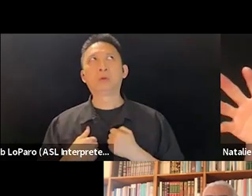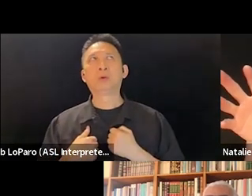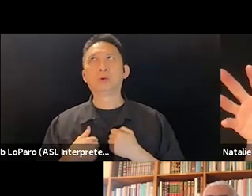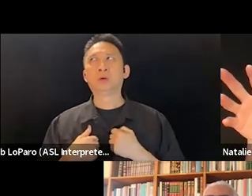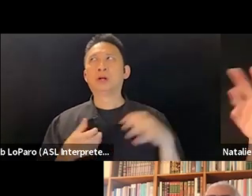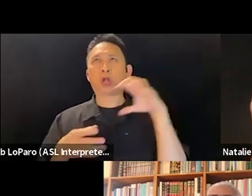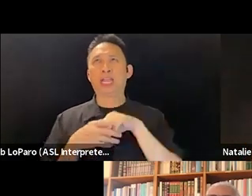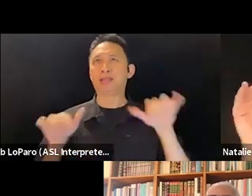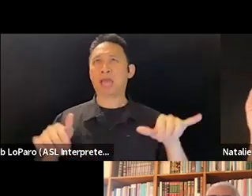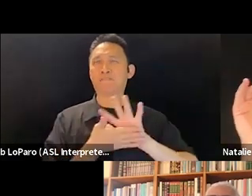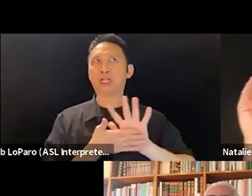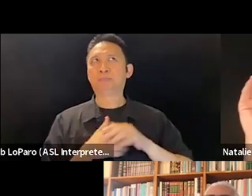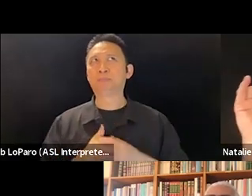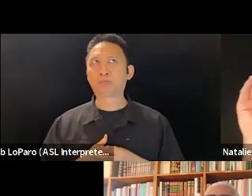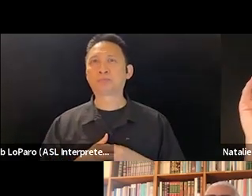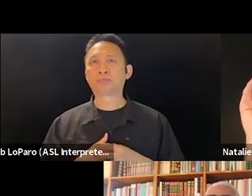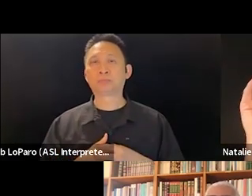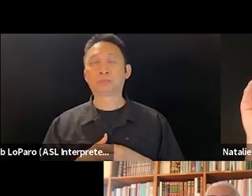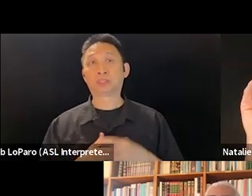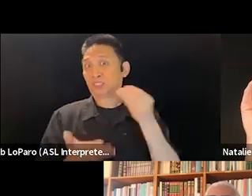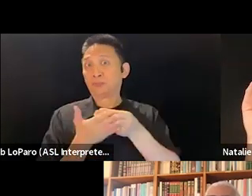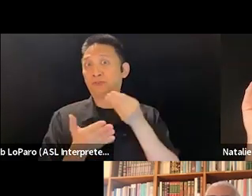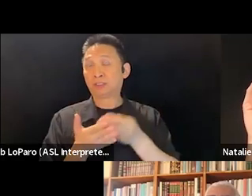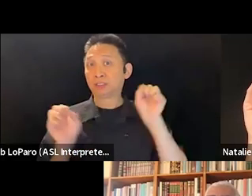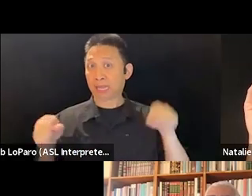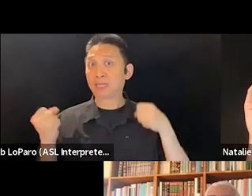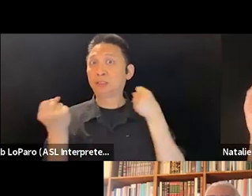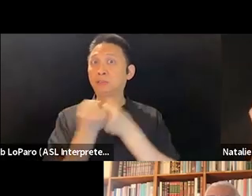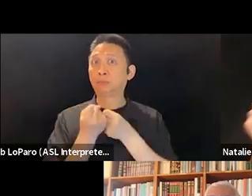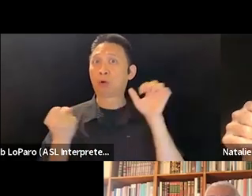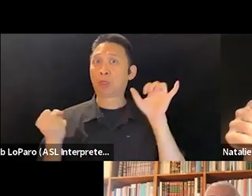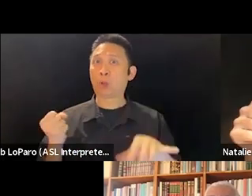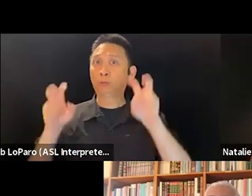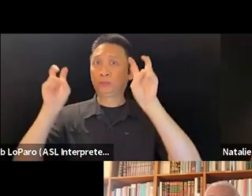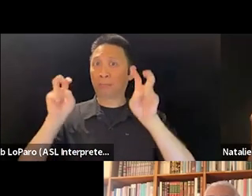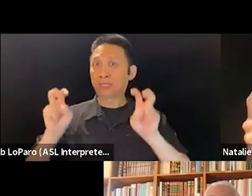And there are definitely funds out there that exist. You know, whether it's charitable funds,